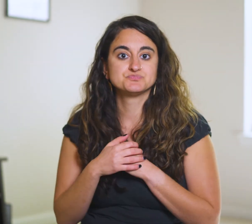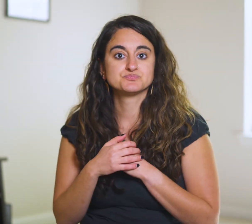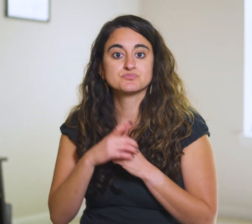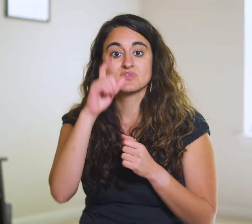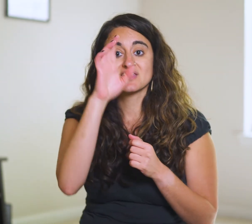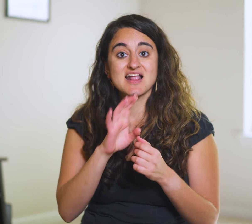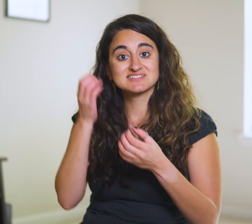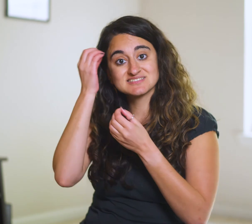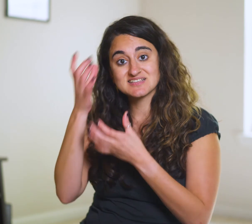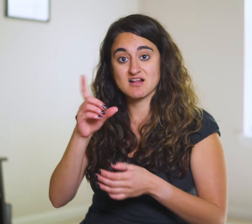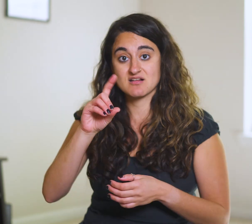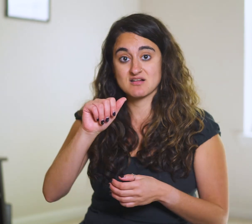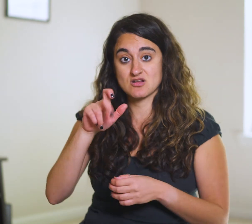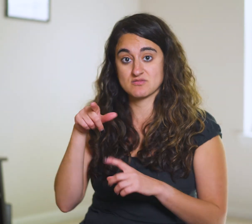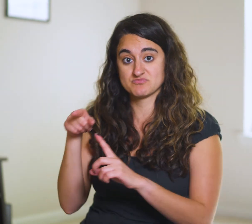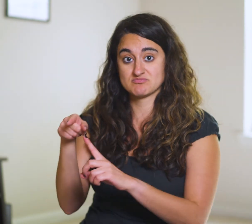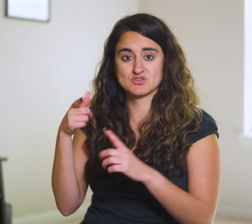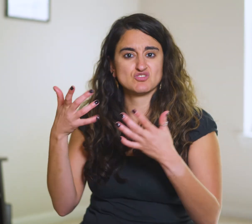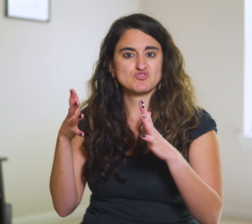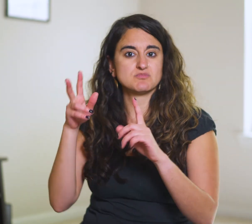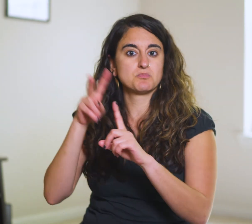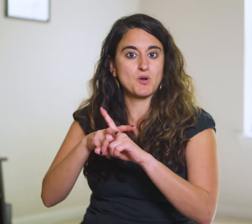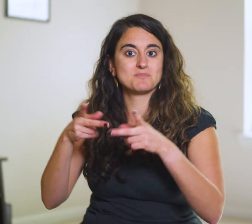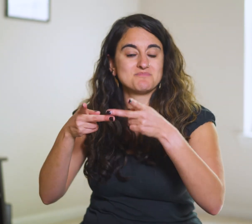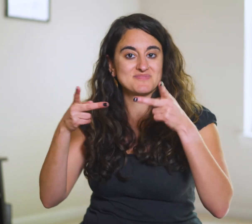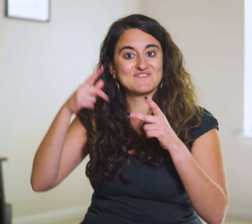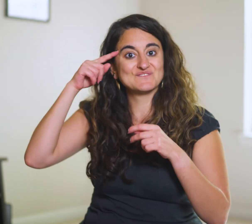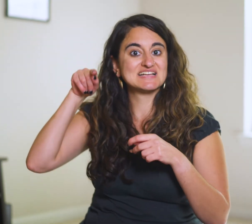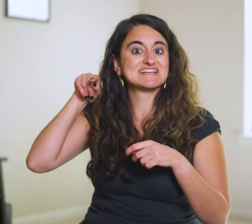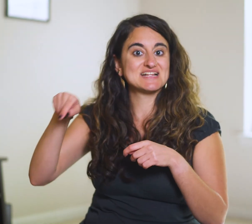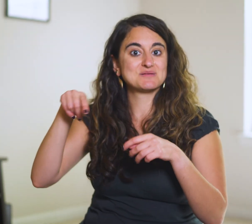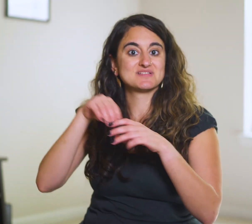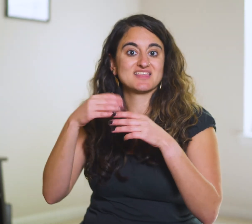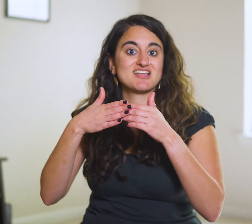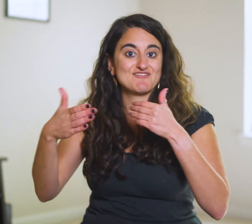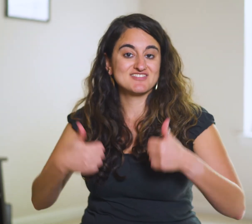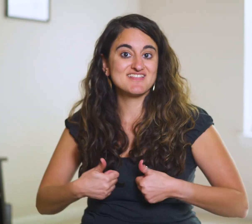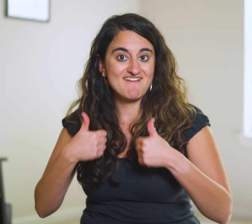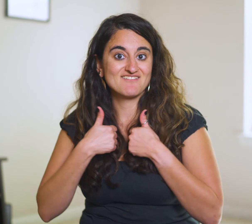God tells Daniel He’s already appointed a specific place for him in the afterlife.